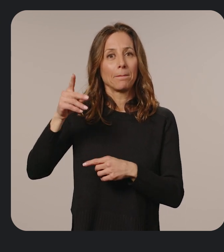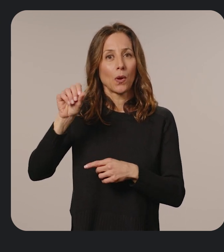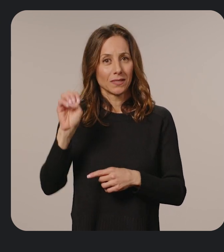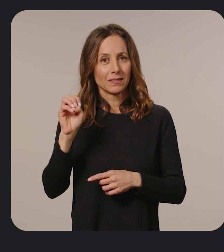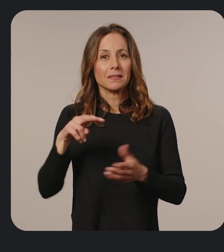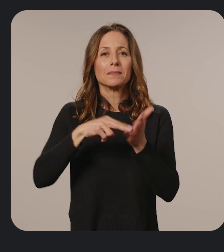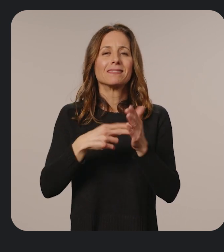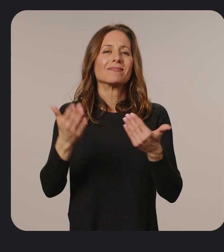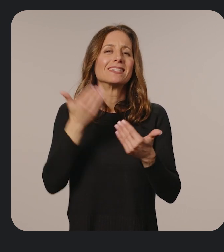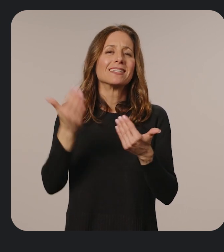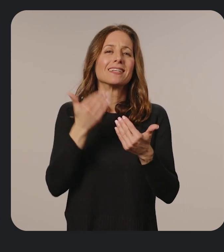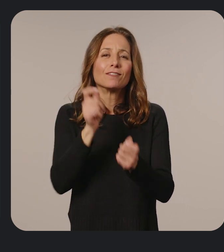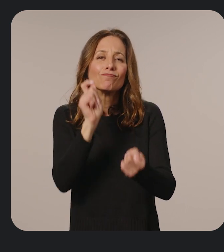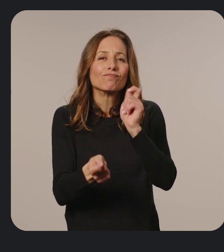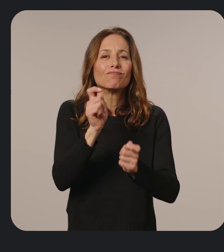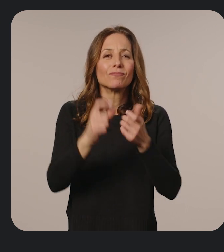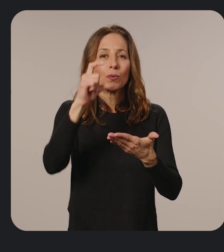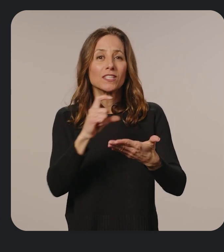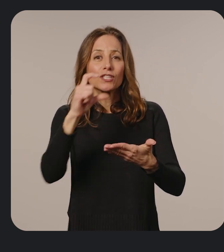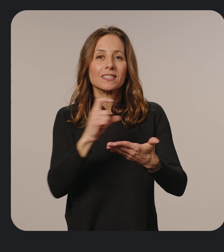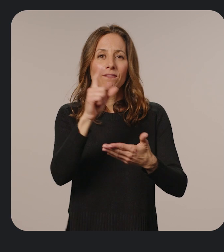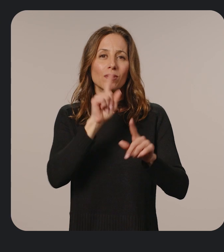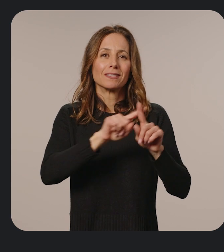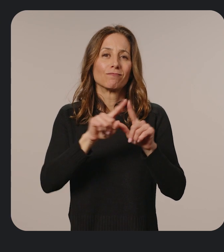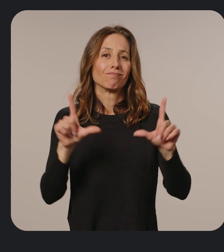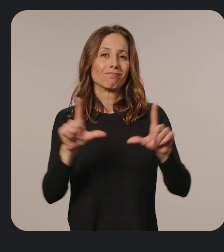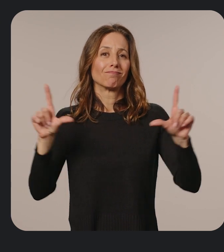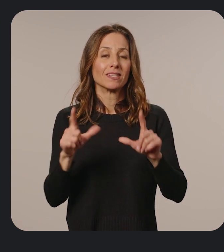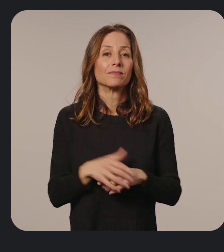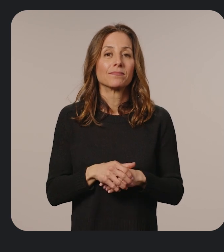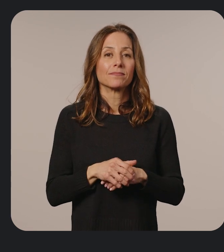facilitating the development of adaptive widgets for different form factors.